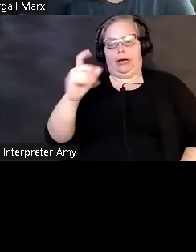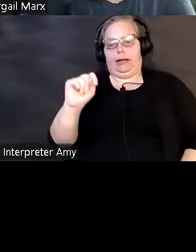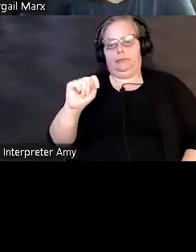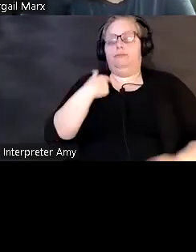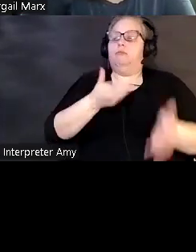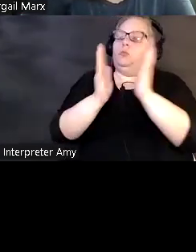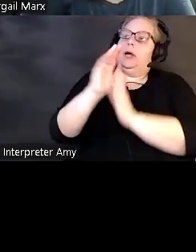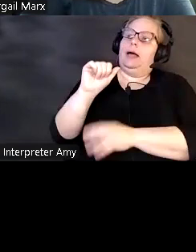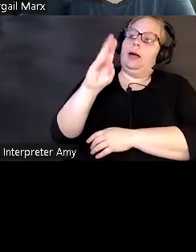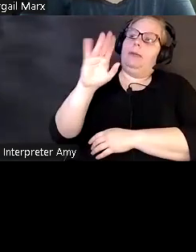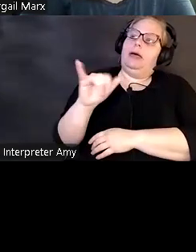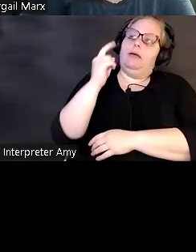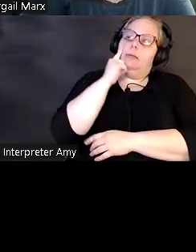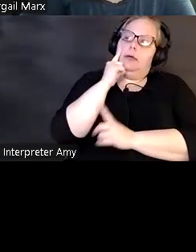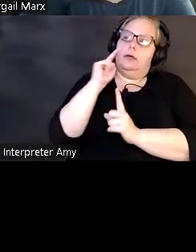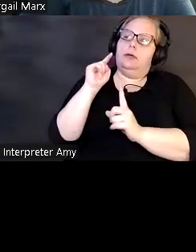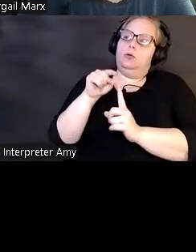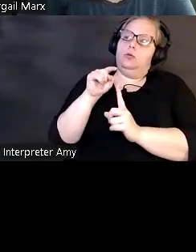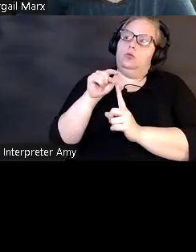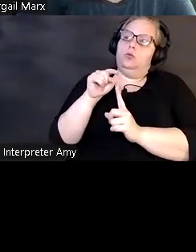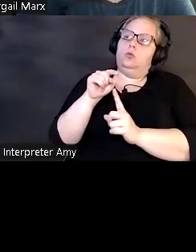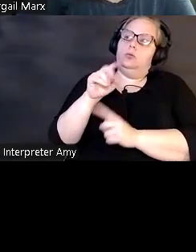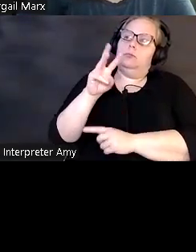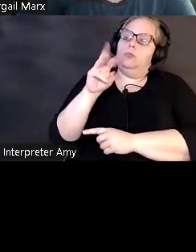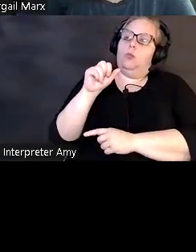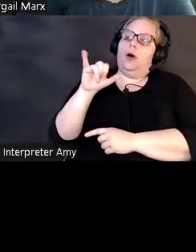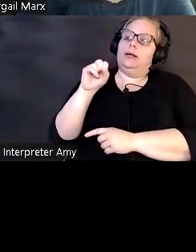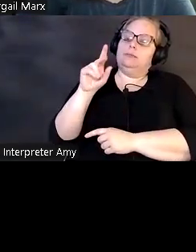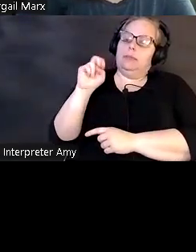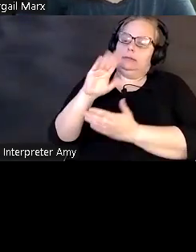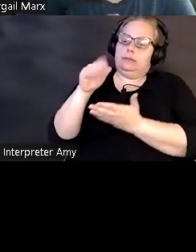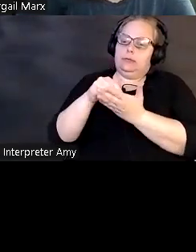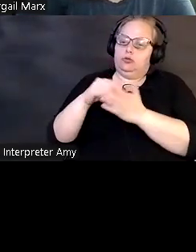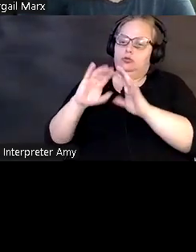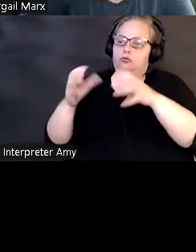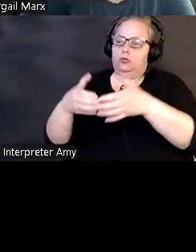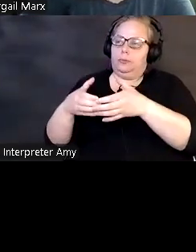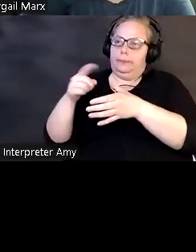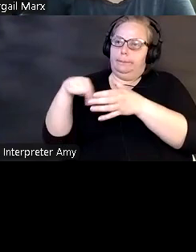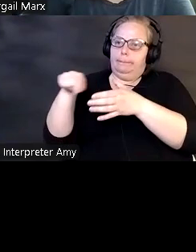I've heard you and the Waisman Center crew at one point talk about this, so somebody had asked